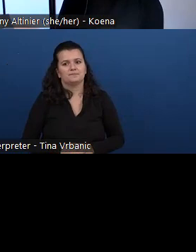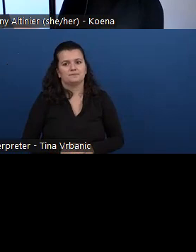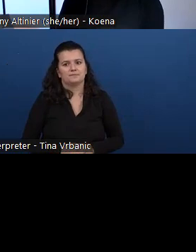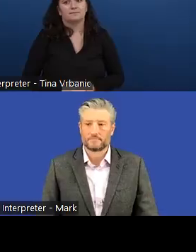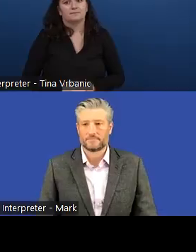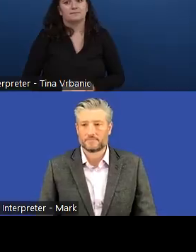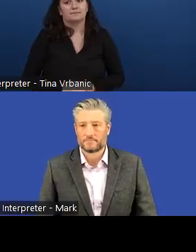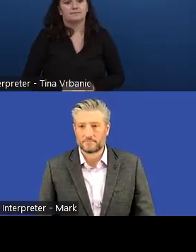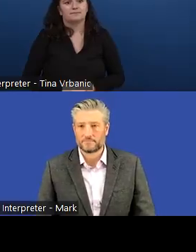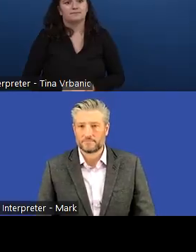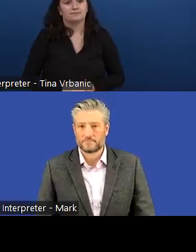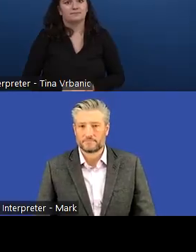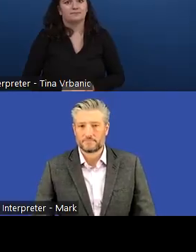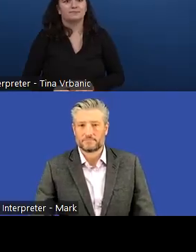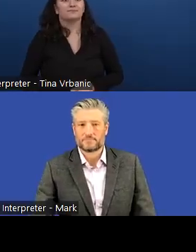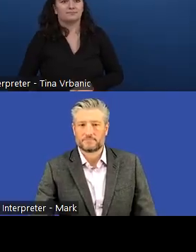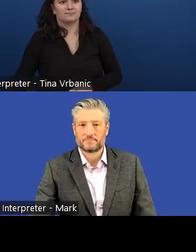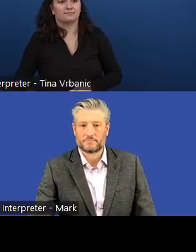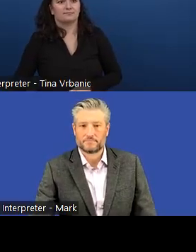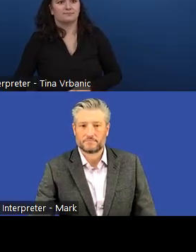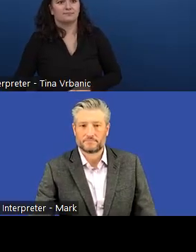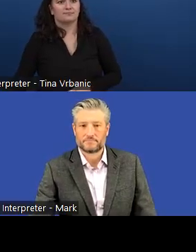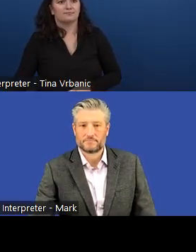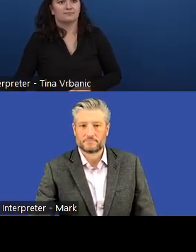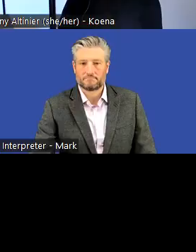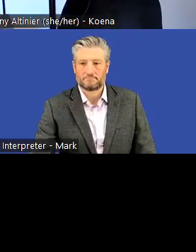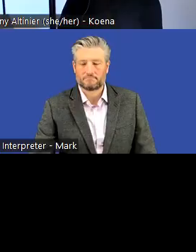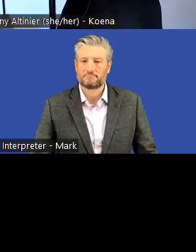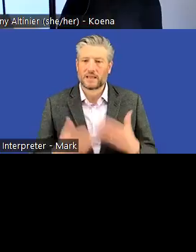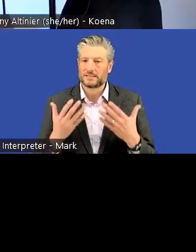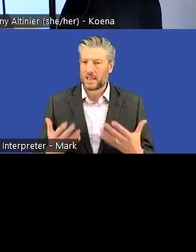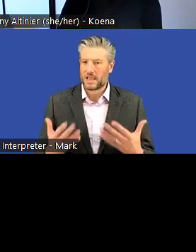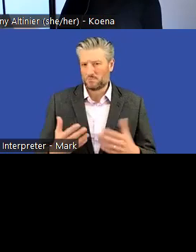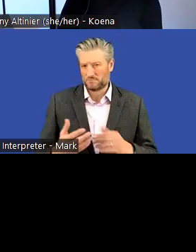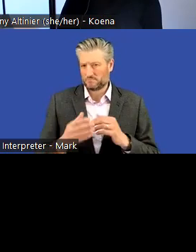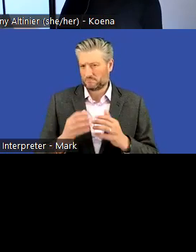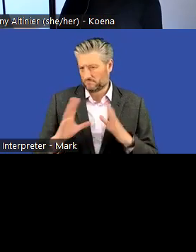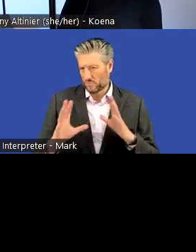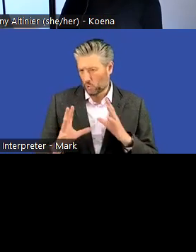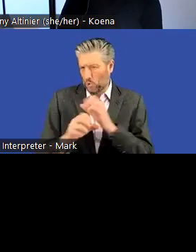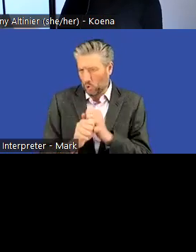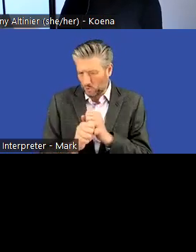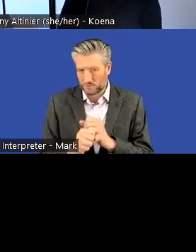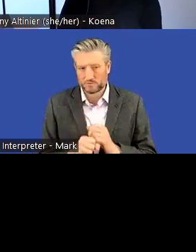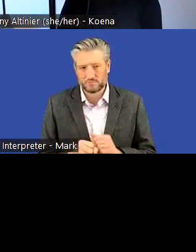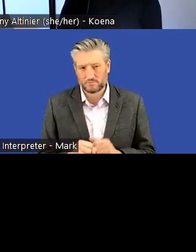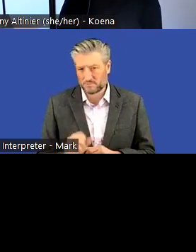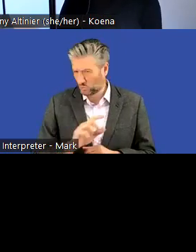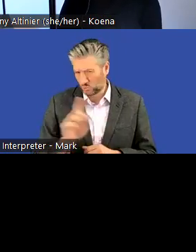I'm sorry it's not funny. Can we have hopes?